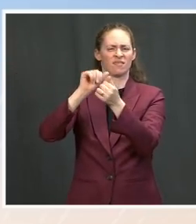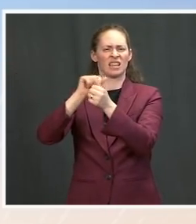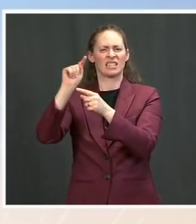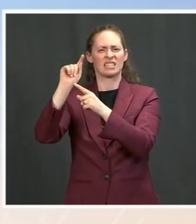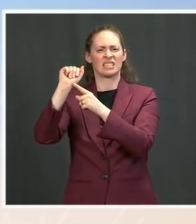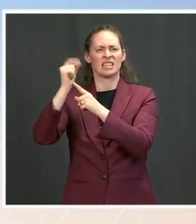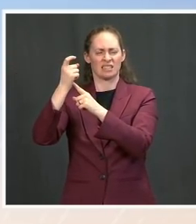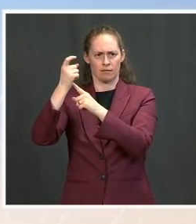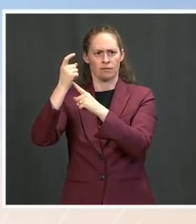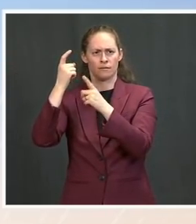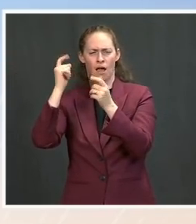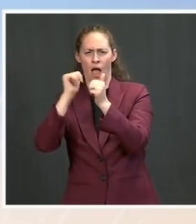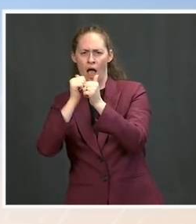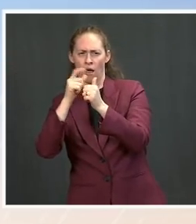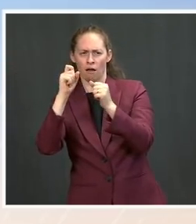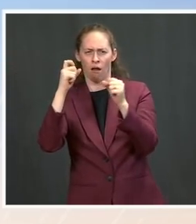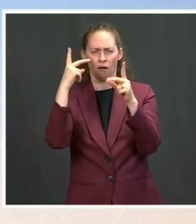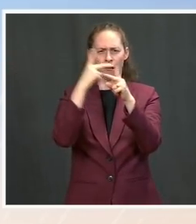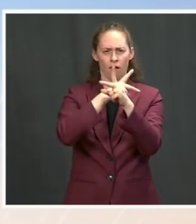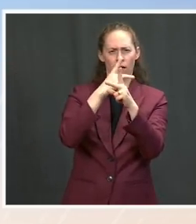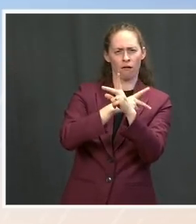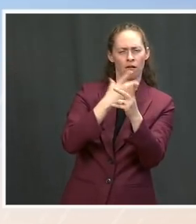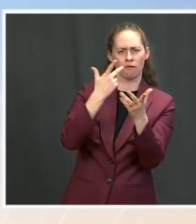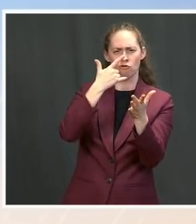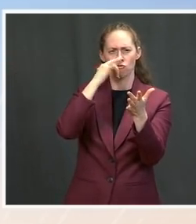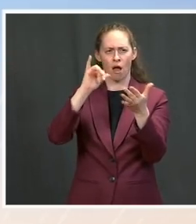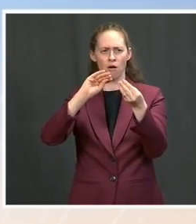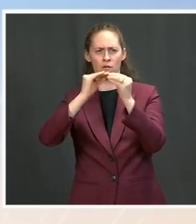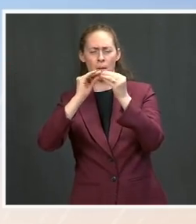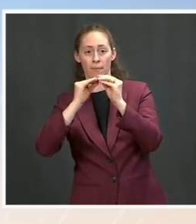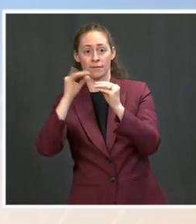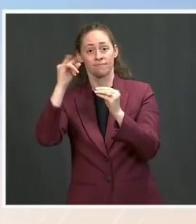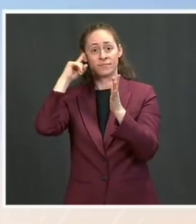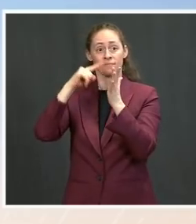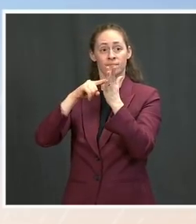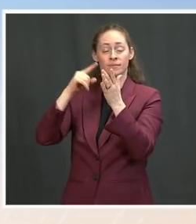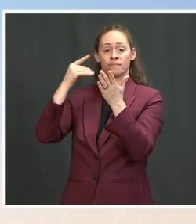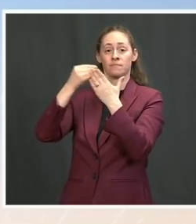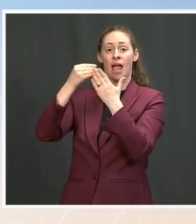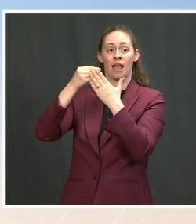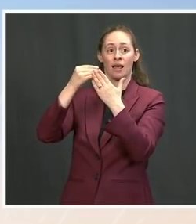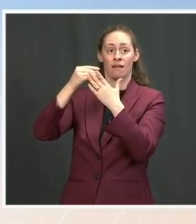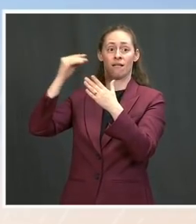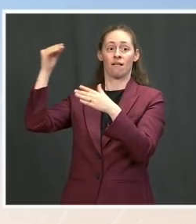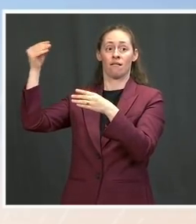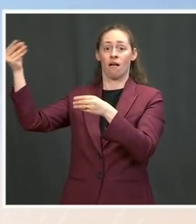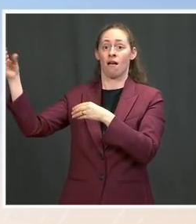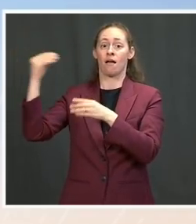Basically, money coming in and out of one's bank account. And the question is -- there's a concern